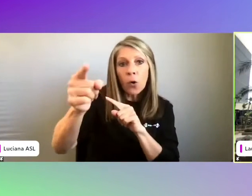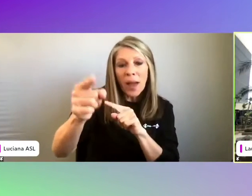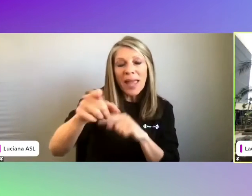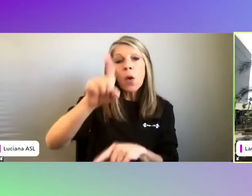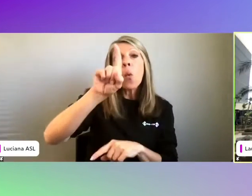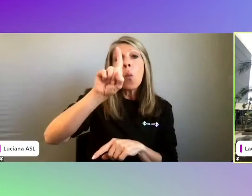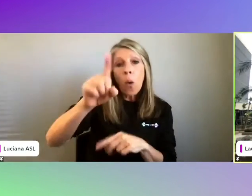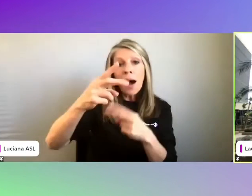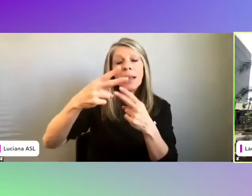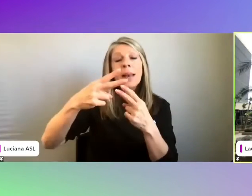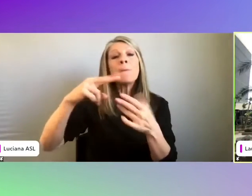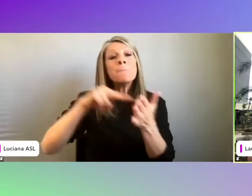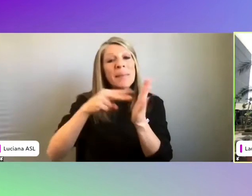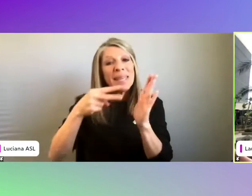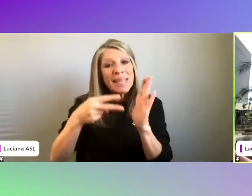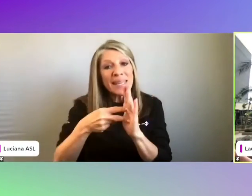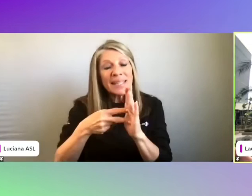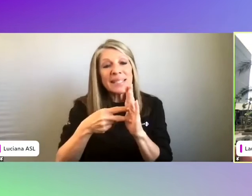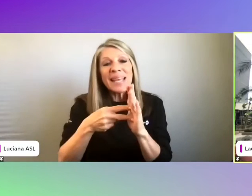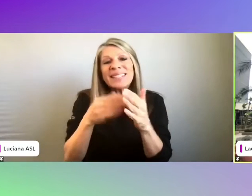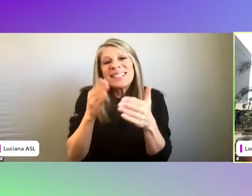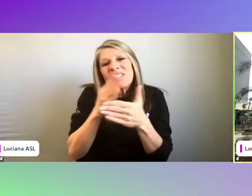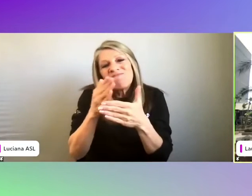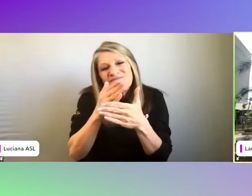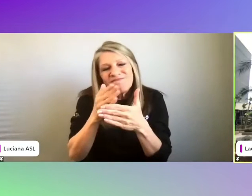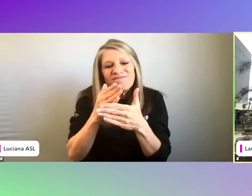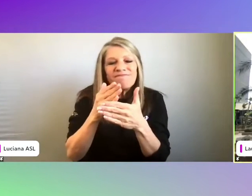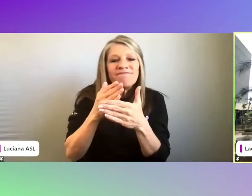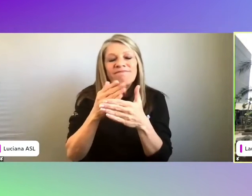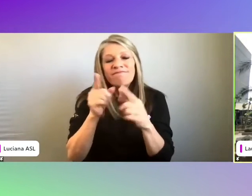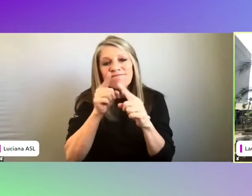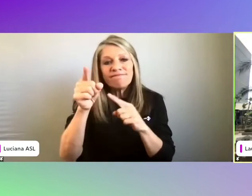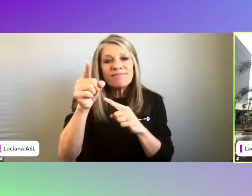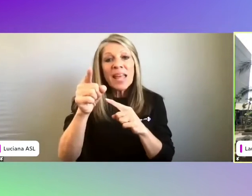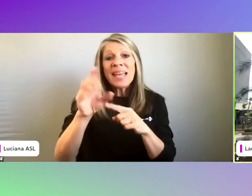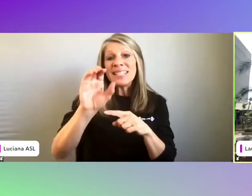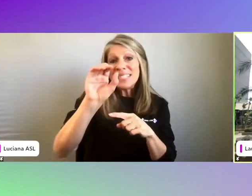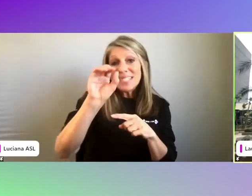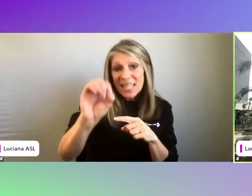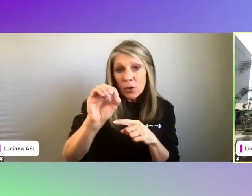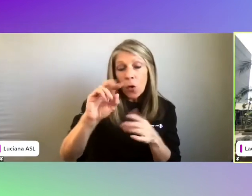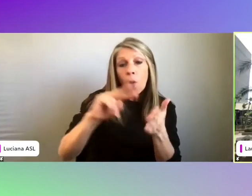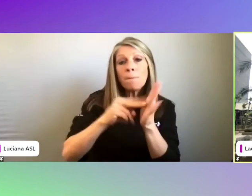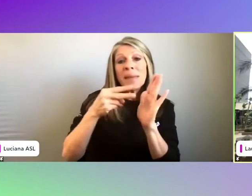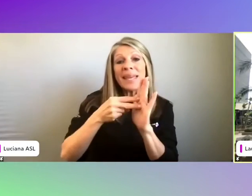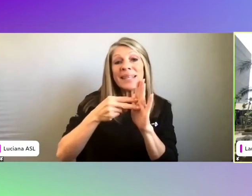lines to indicate distance. So 2 hash marks mean the exit or gear is further away, and 1 hash mark means the exit or